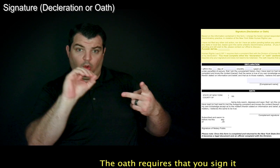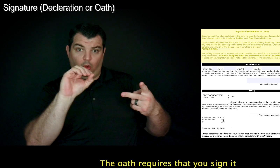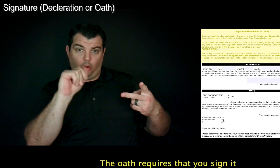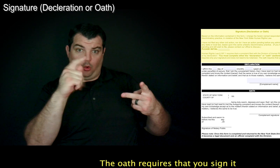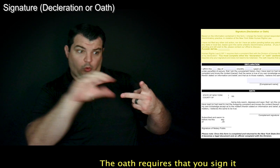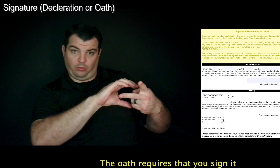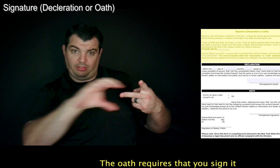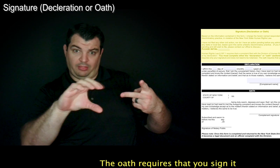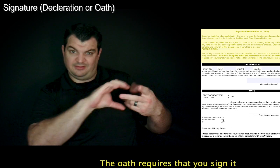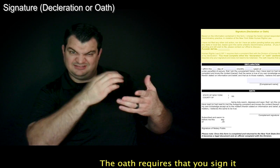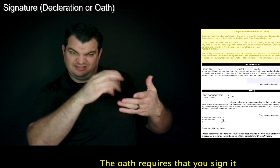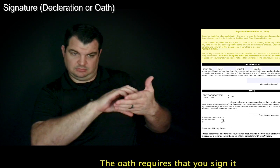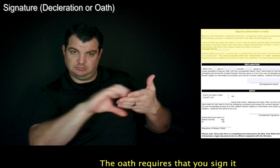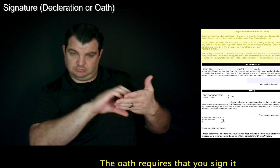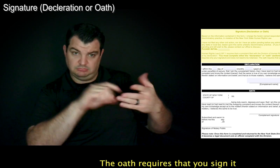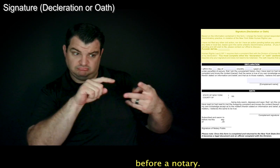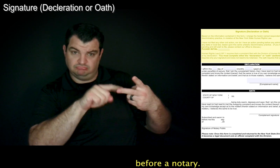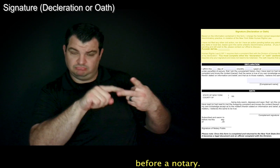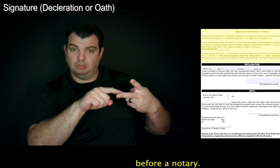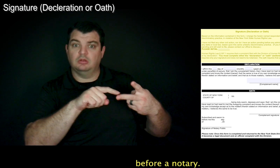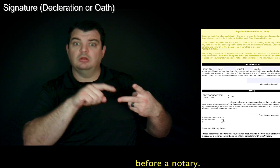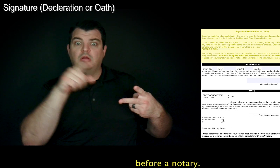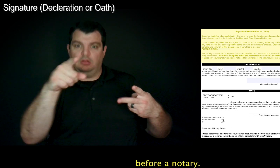The oath requires that you sign it before a notary.